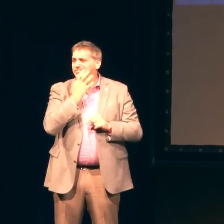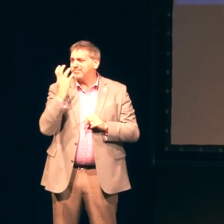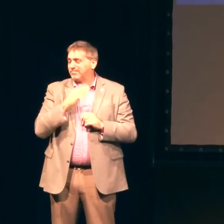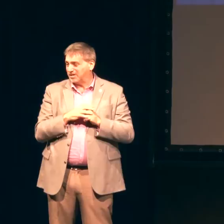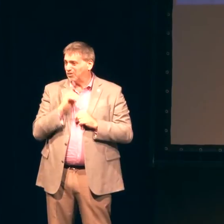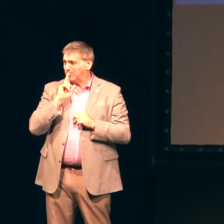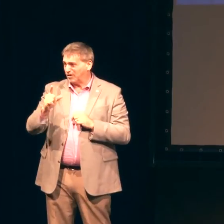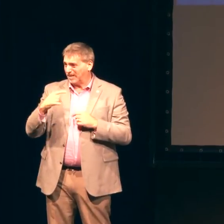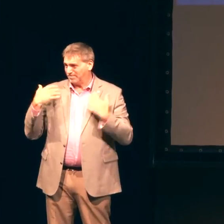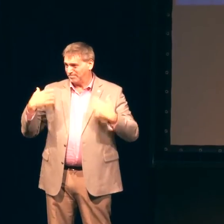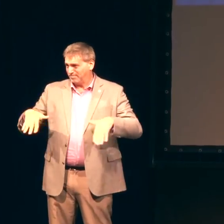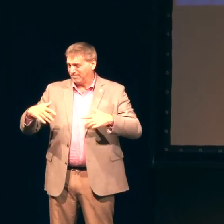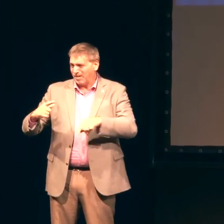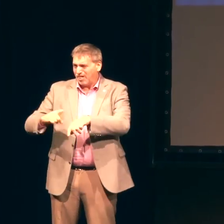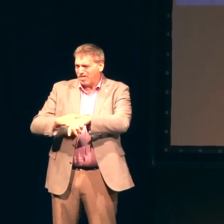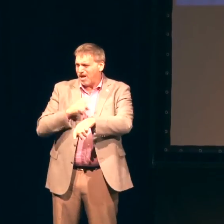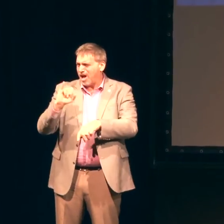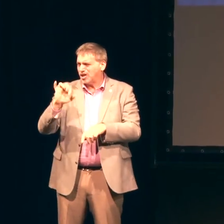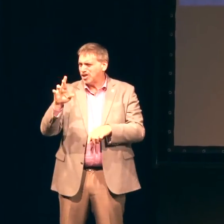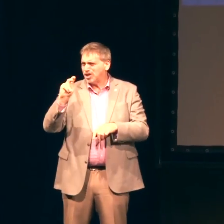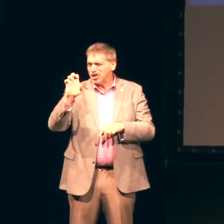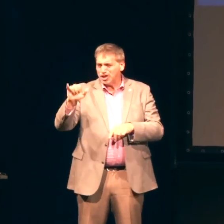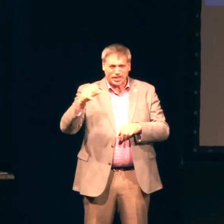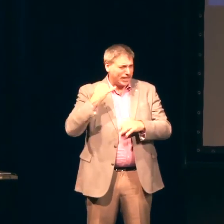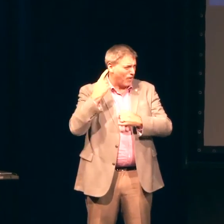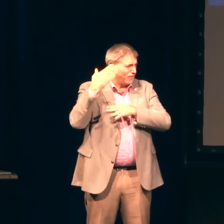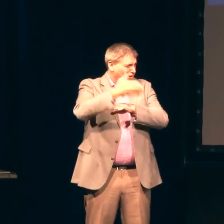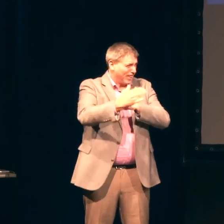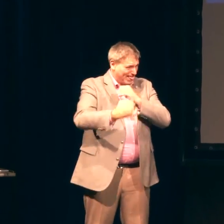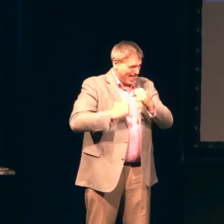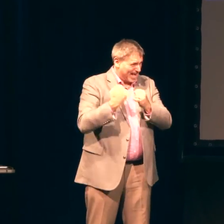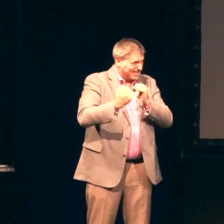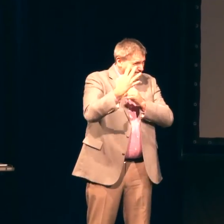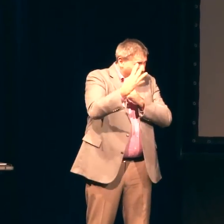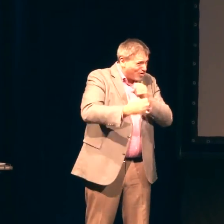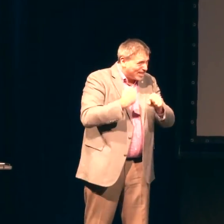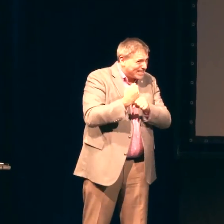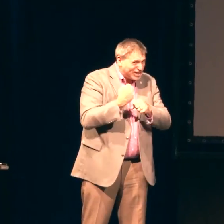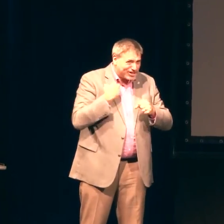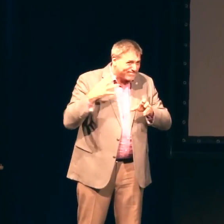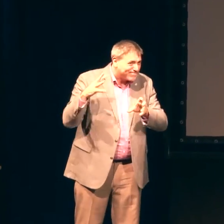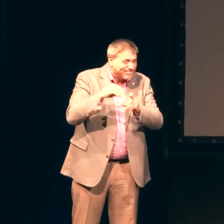Deaf people are diverse. And for the last four